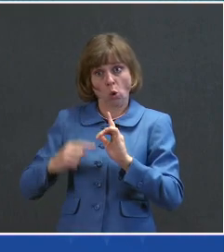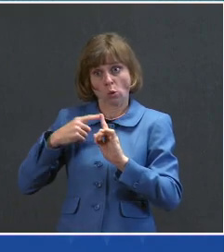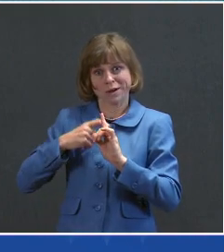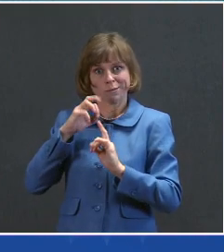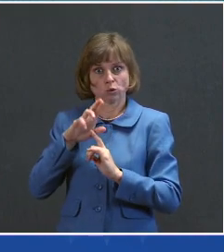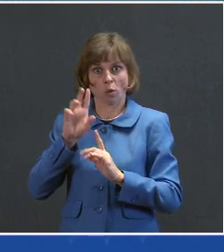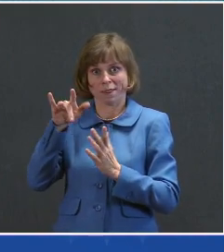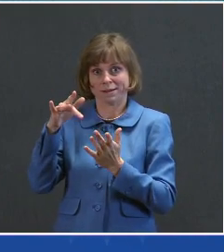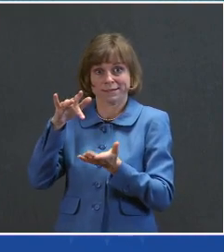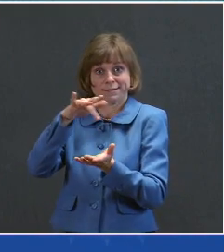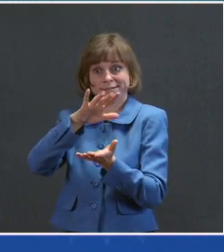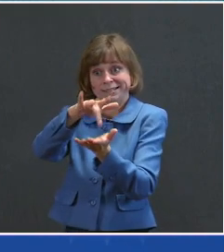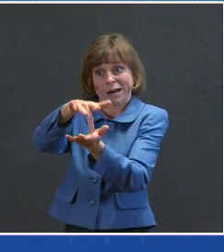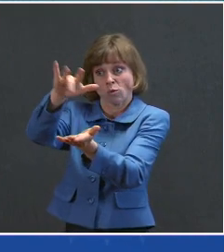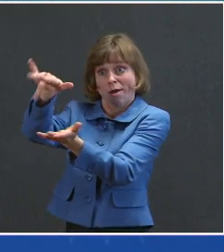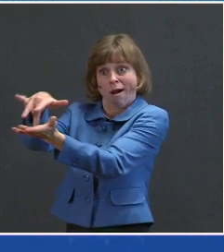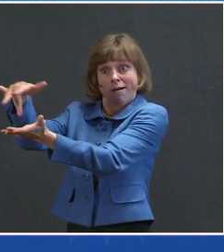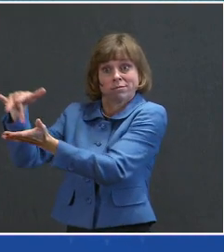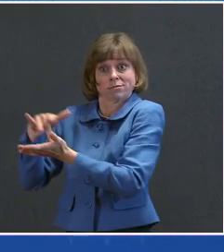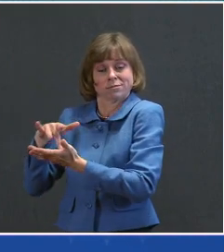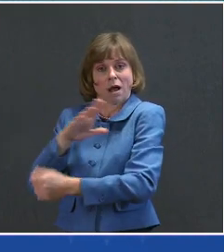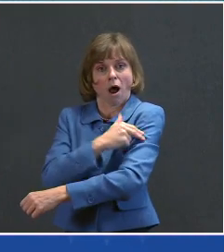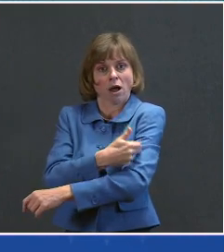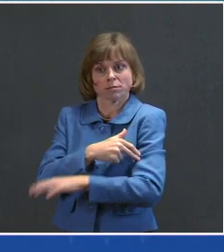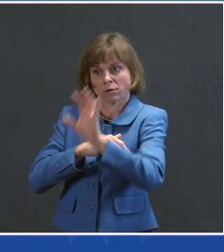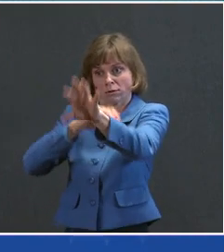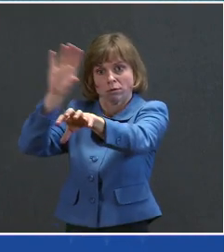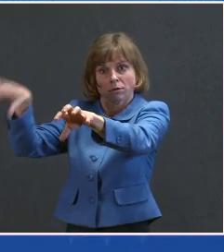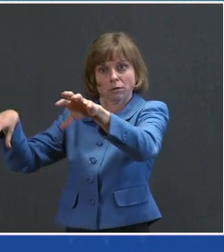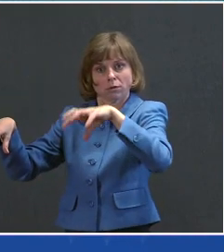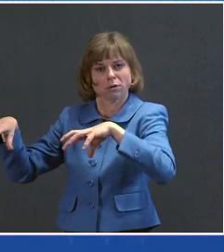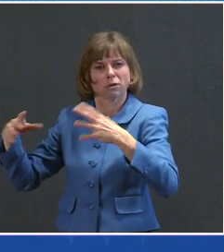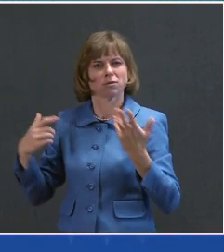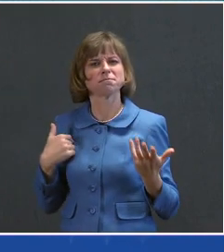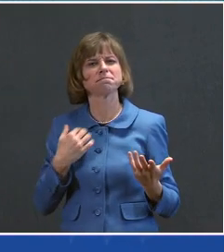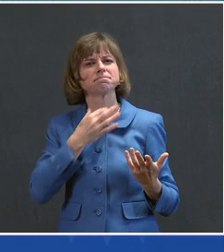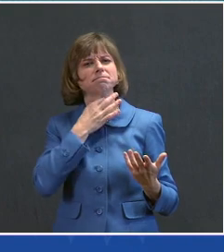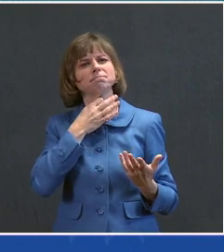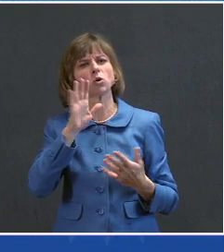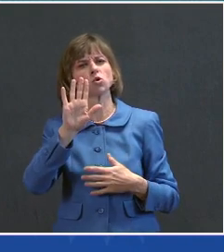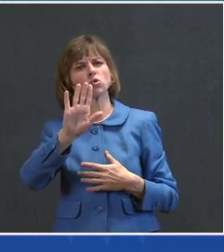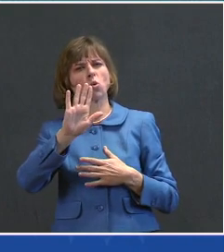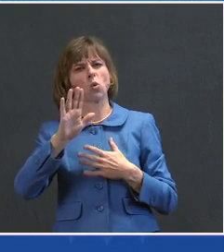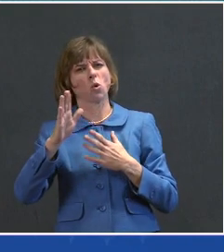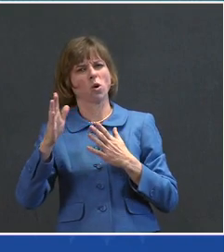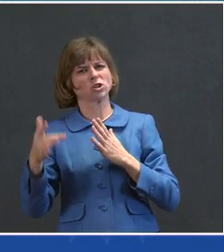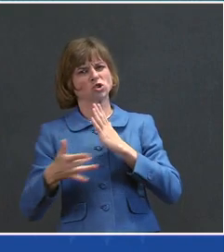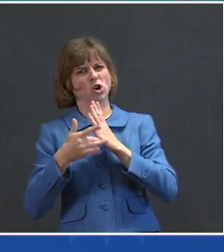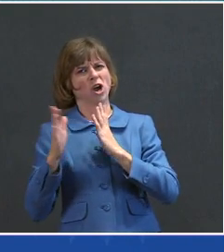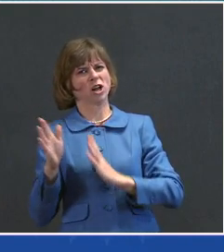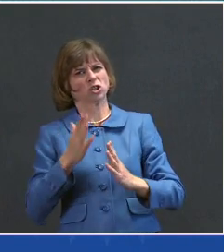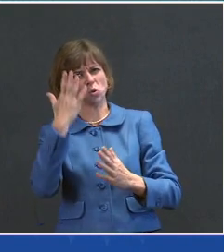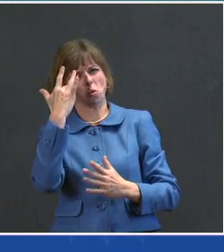so not be able to distribute that. And so I'm wondering if you could explain the administration's strategy of why Johnson & Johnson isn't being sent out